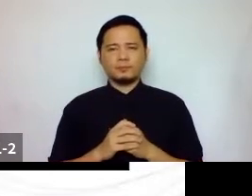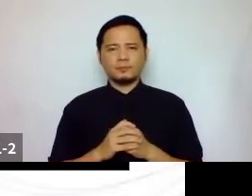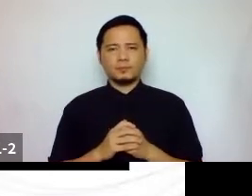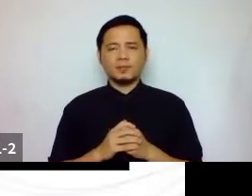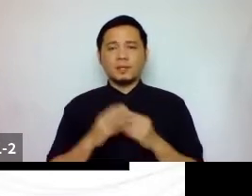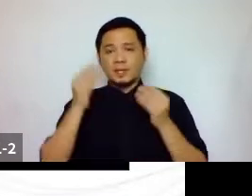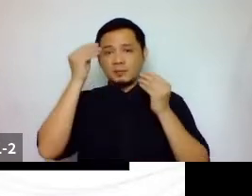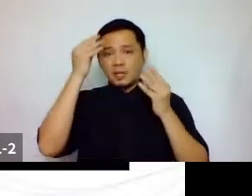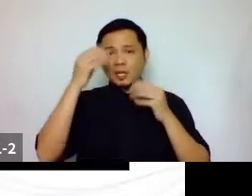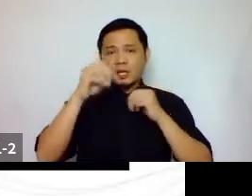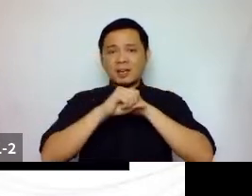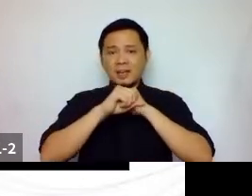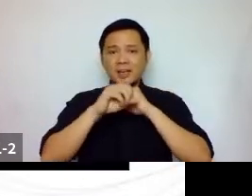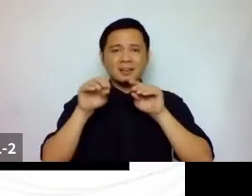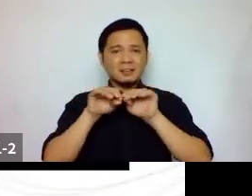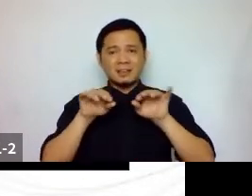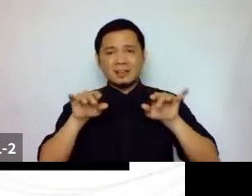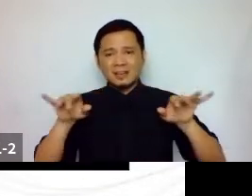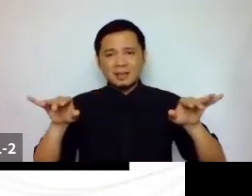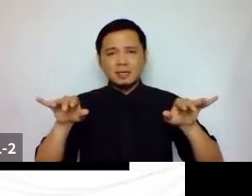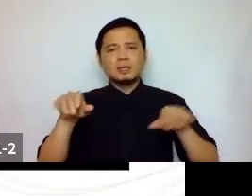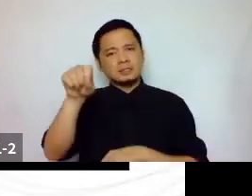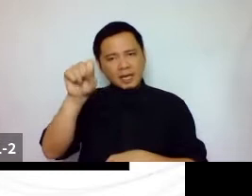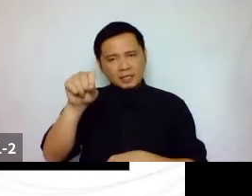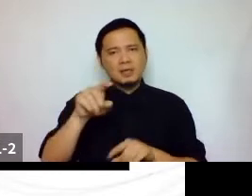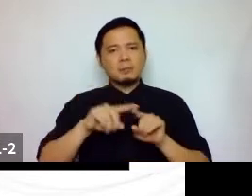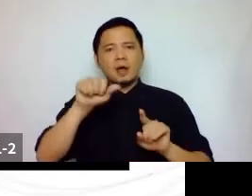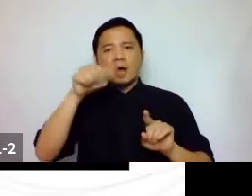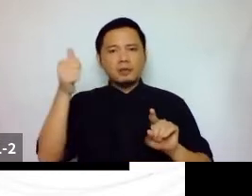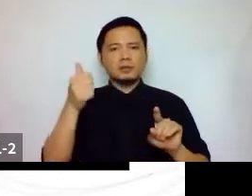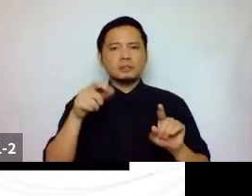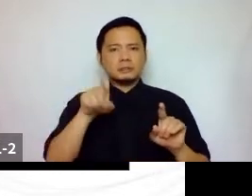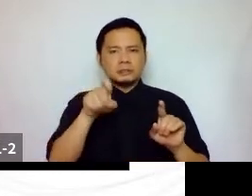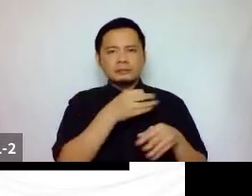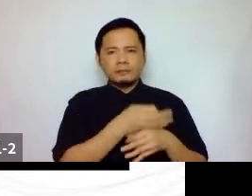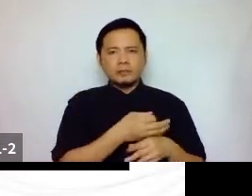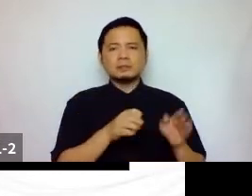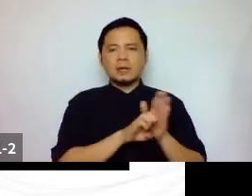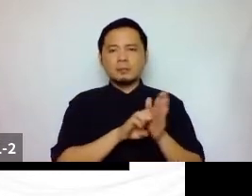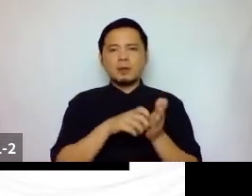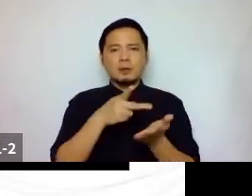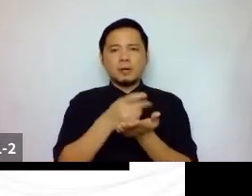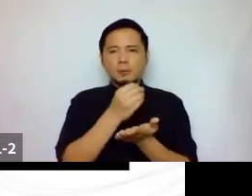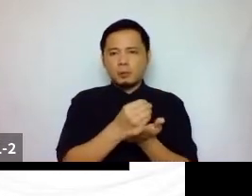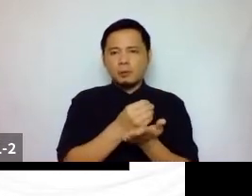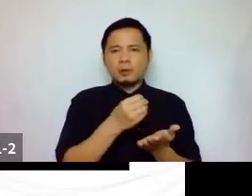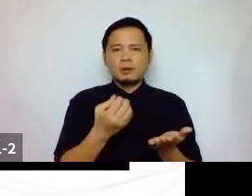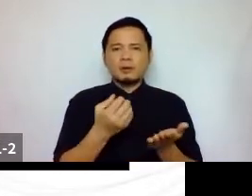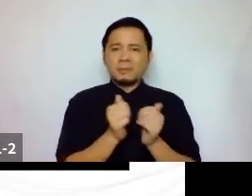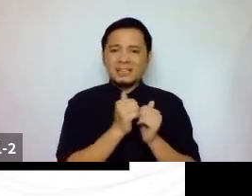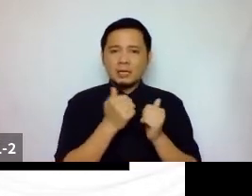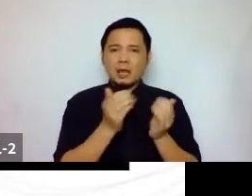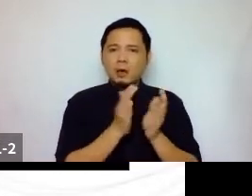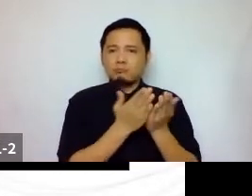There are some things we also need to fix here like the vaccination passport that other countries have.